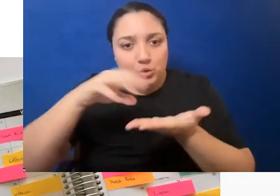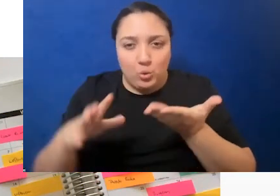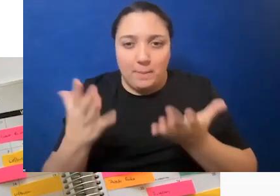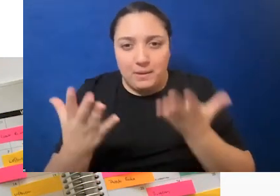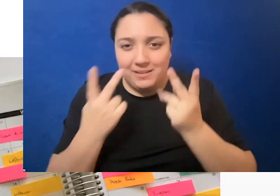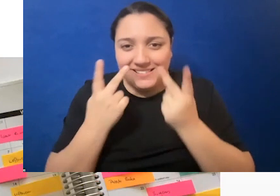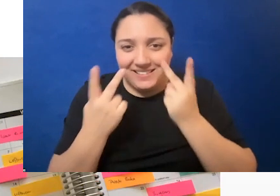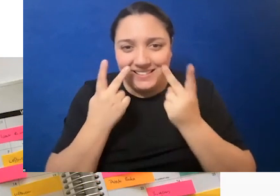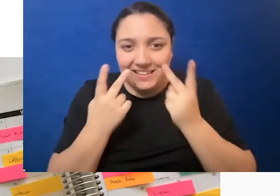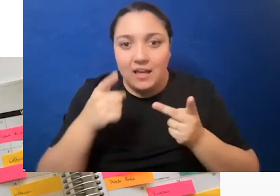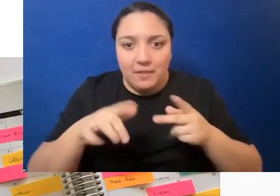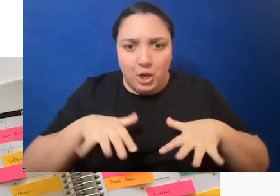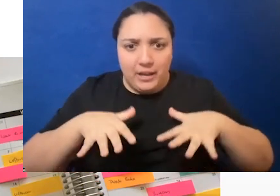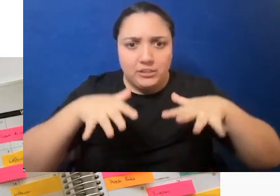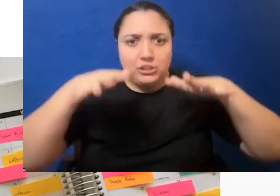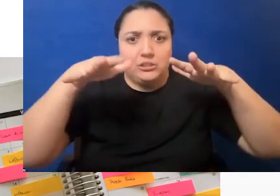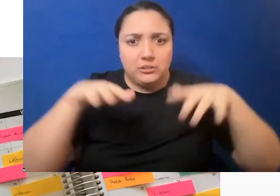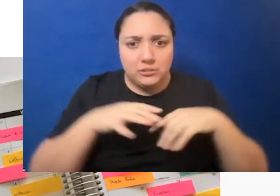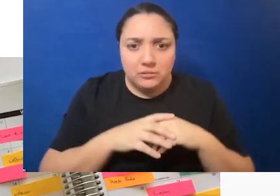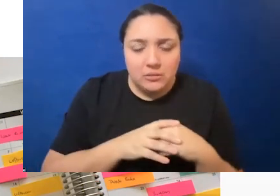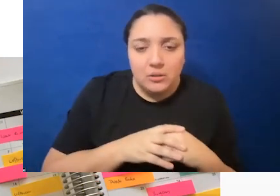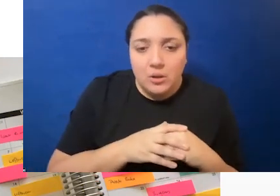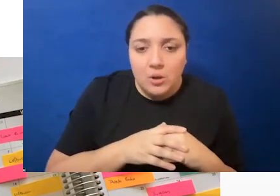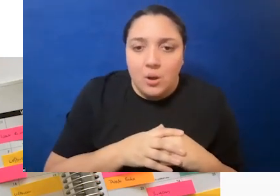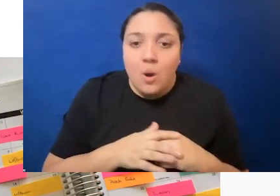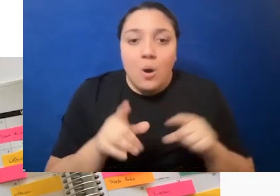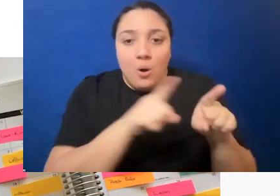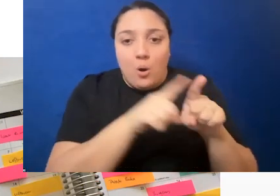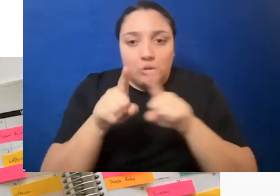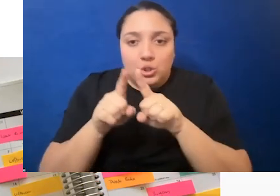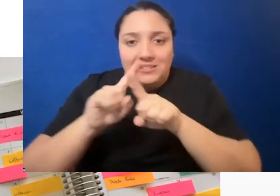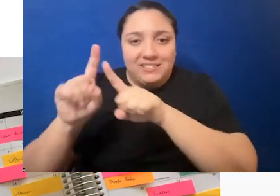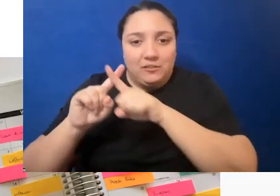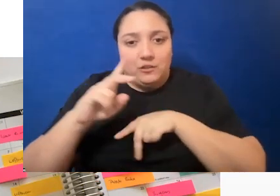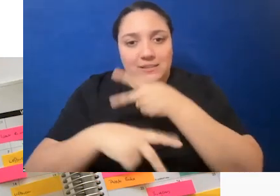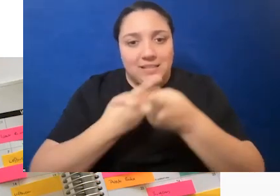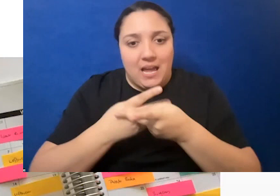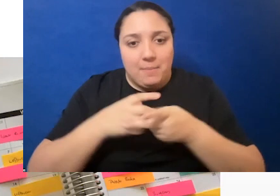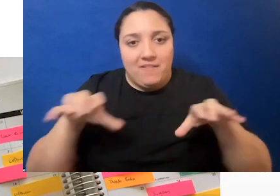ORGANIZATION. SOME STUDENTS ON THE PAGE ARE